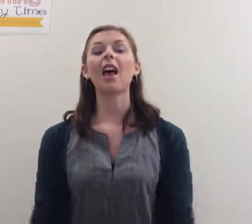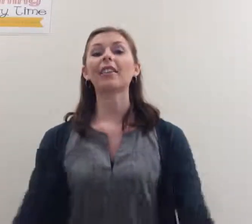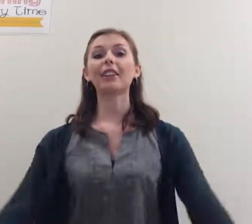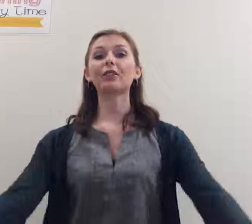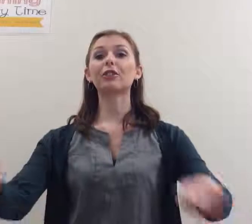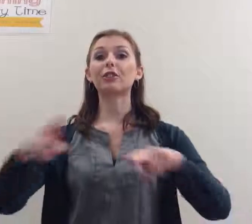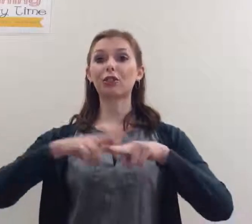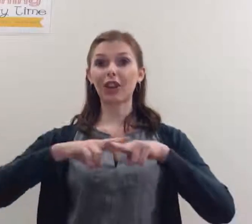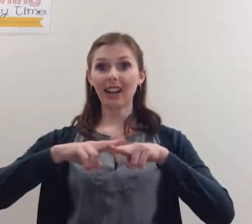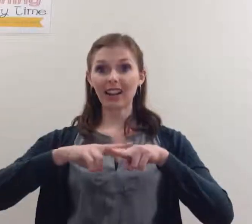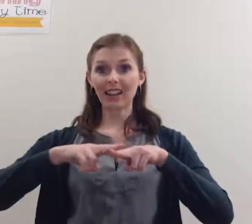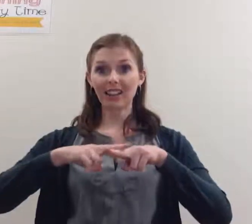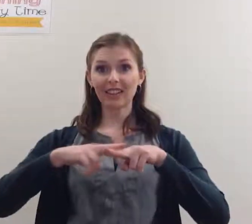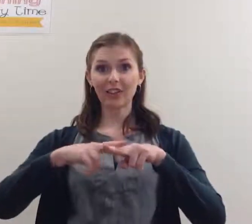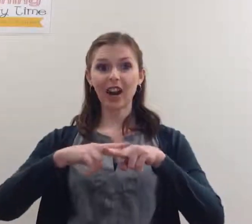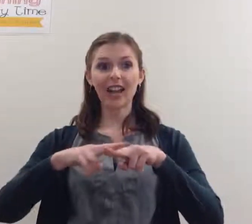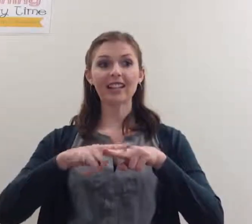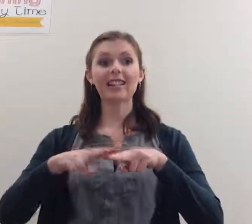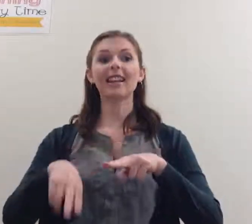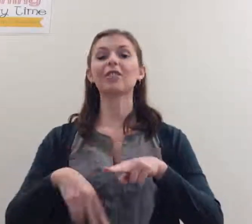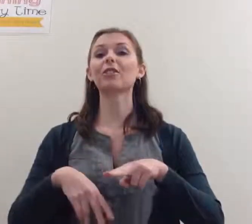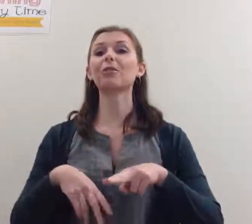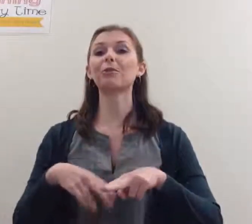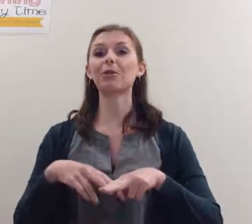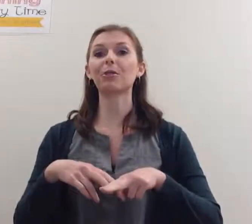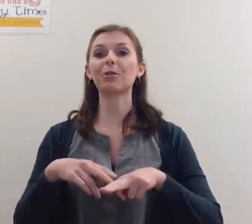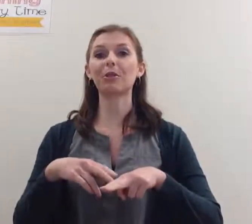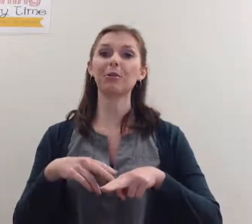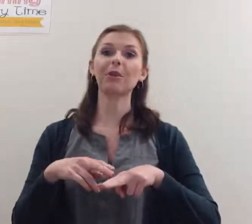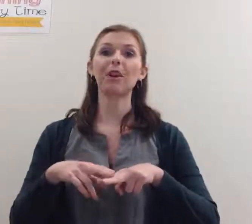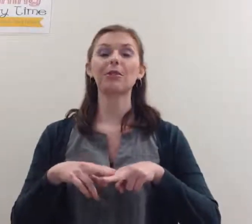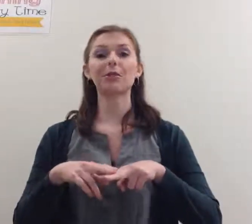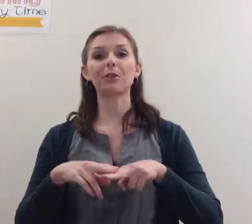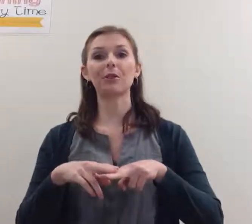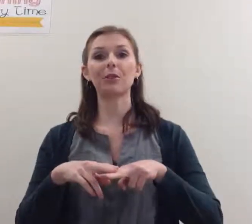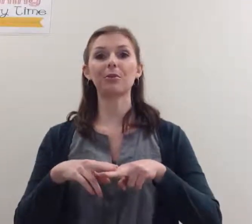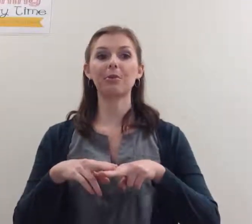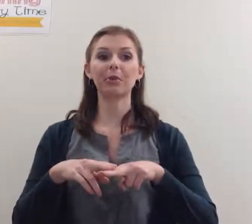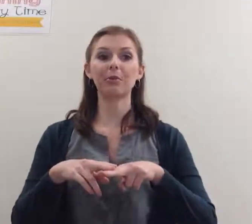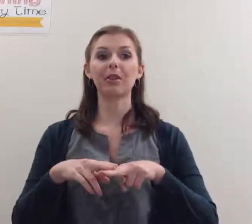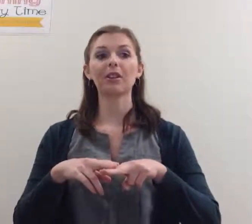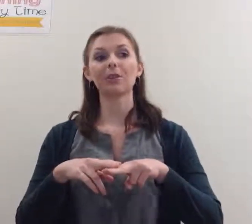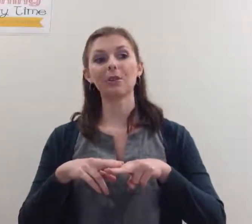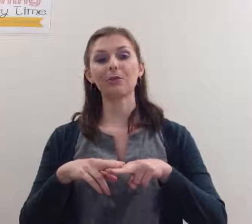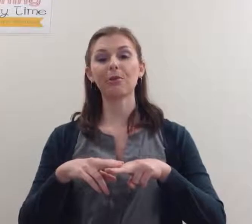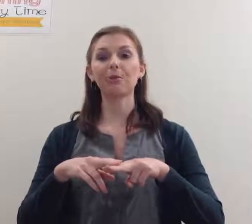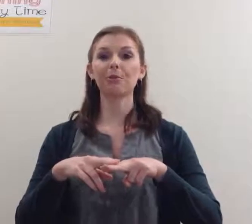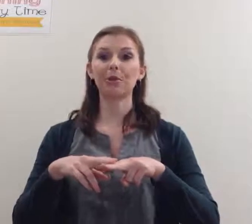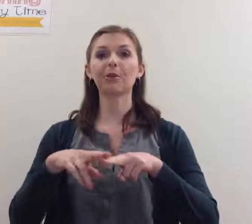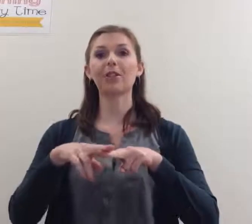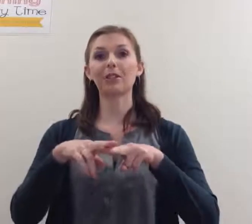The TRAIN on the tracks says choo, choo, choo choo, choo, choo, choo, choo, choo